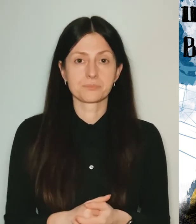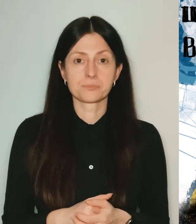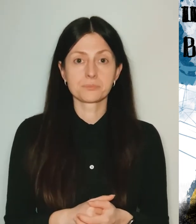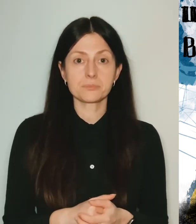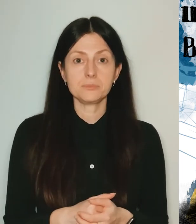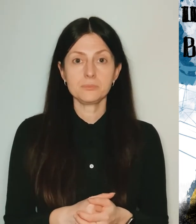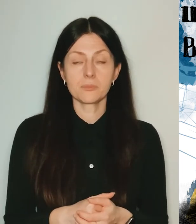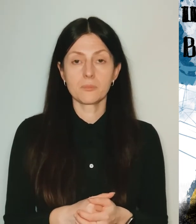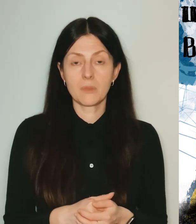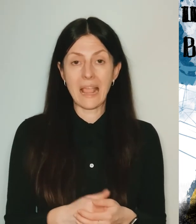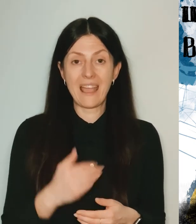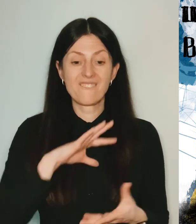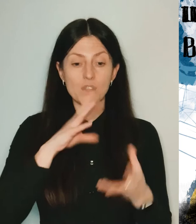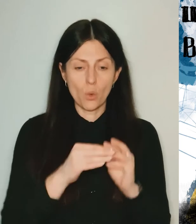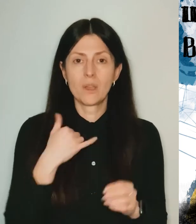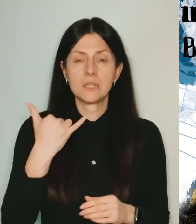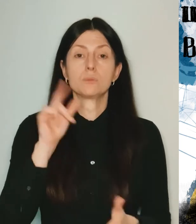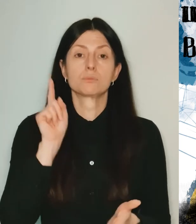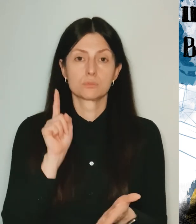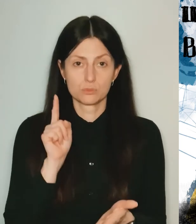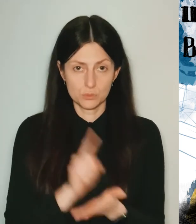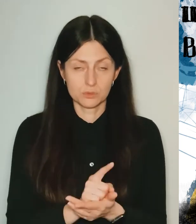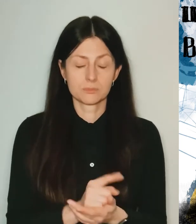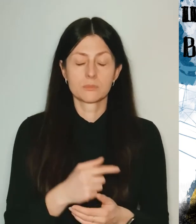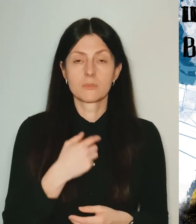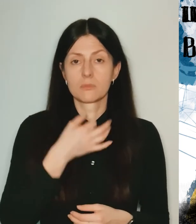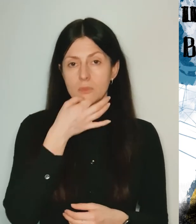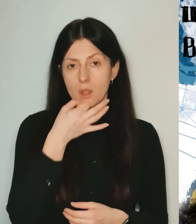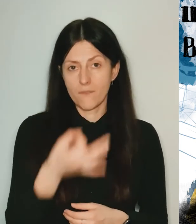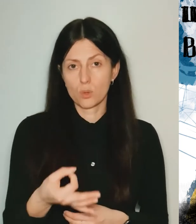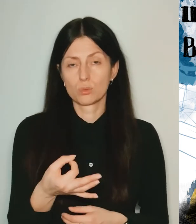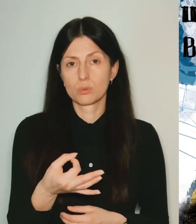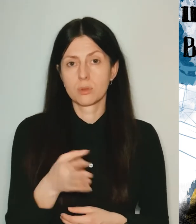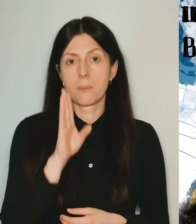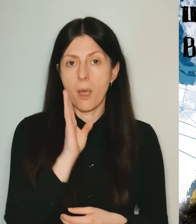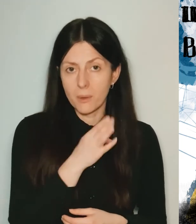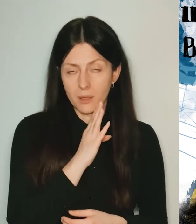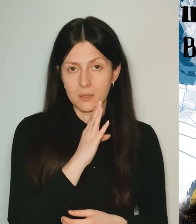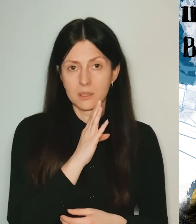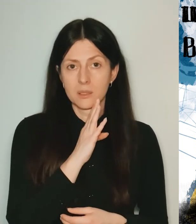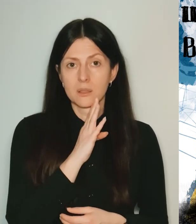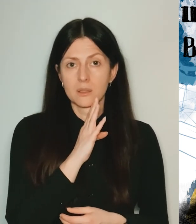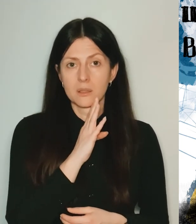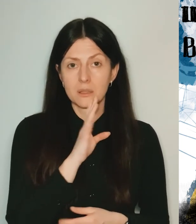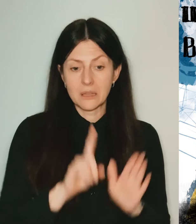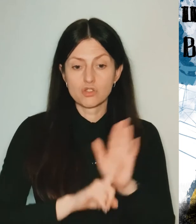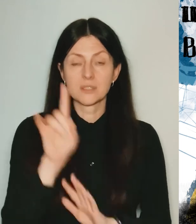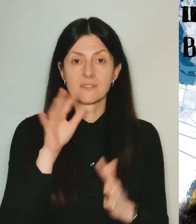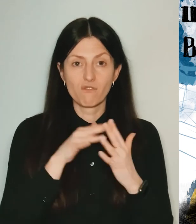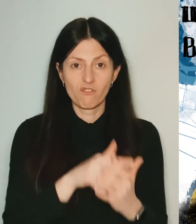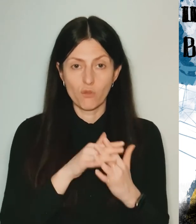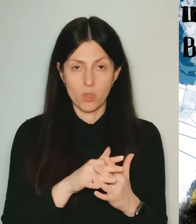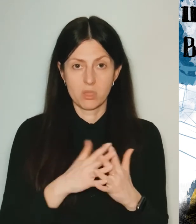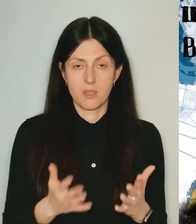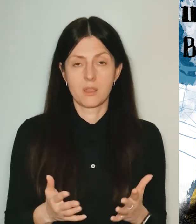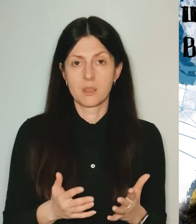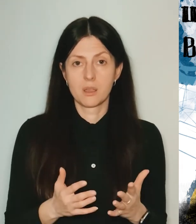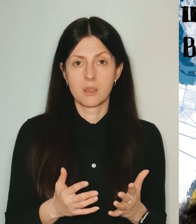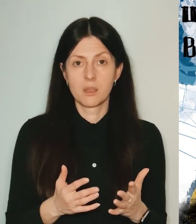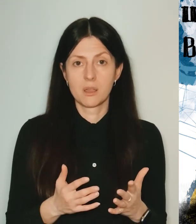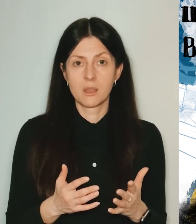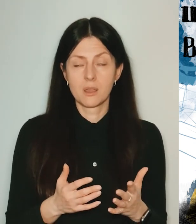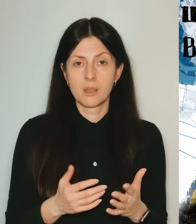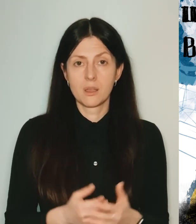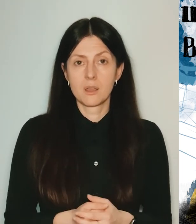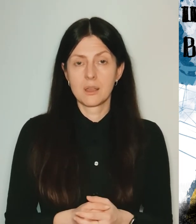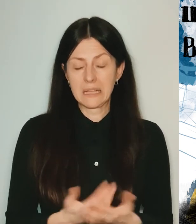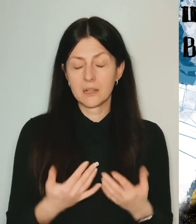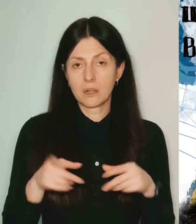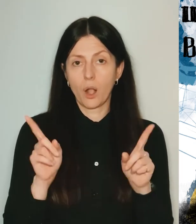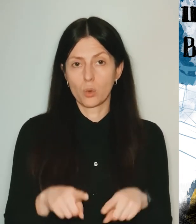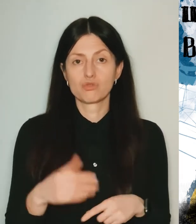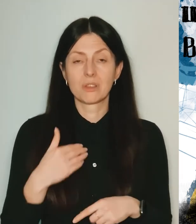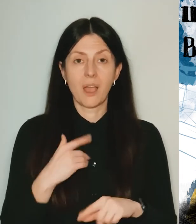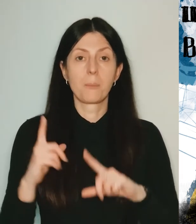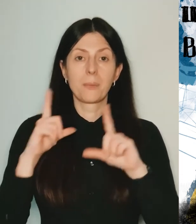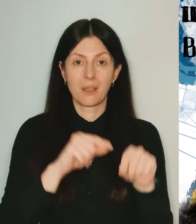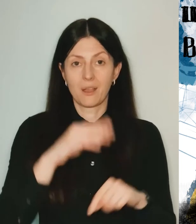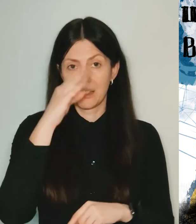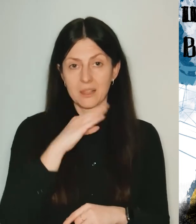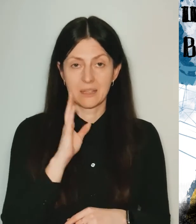Finally, I have reached them and said: “Mom, the war has begun” and uh… long story short, I drove to their place.